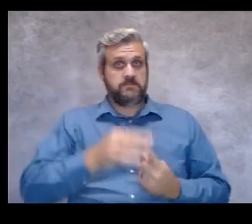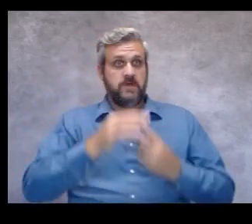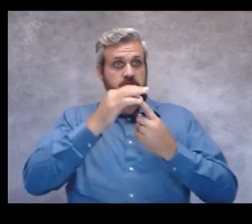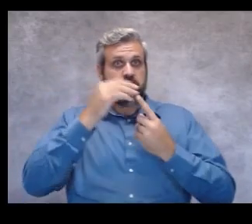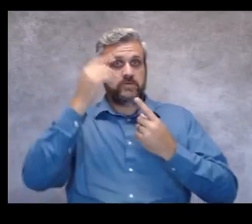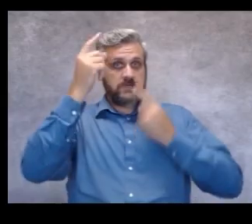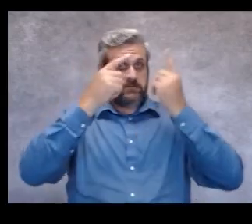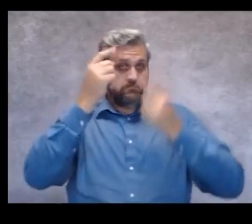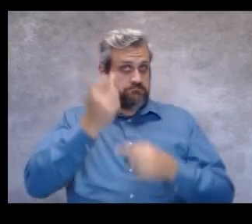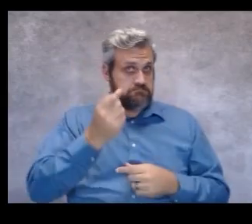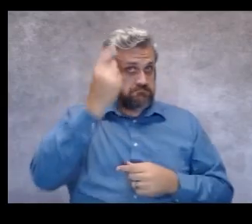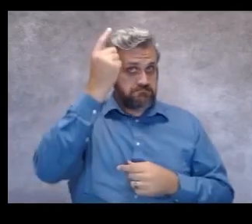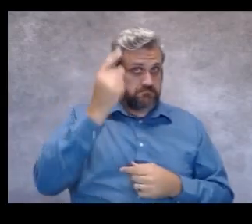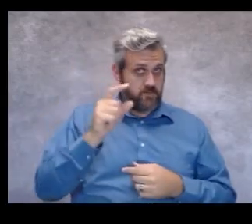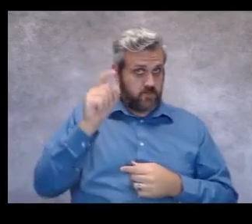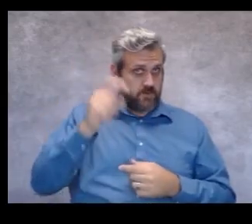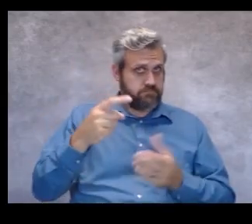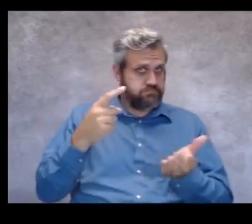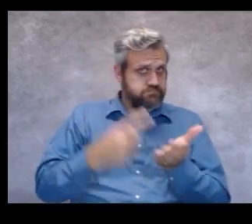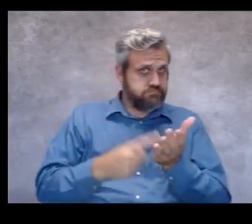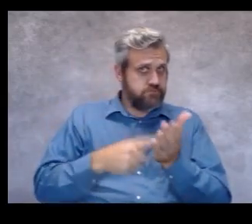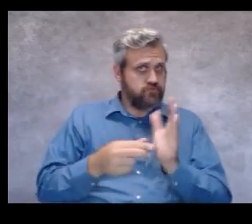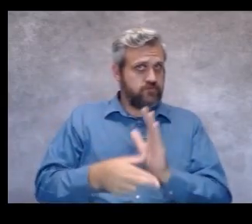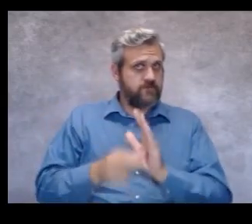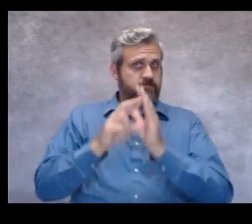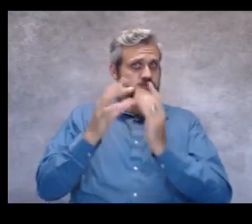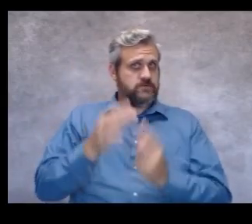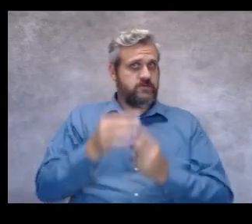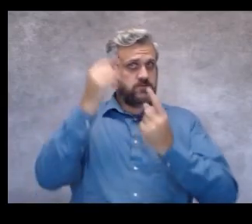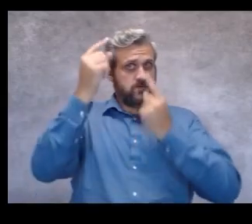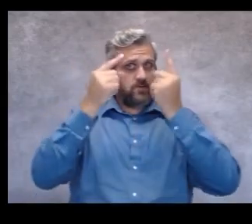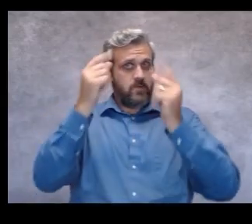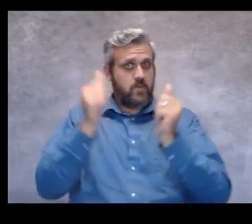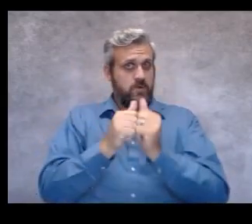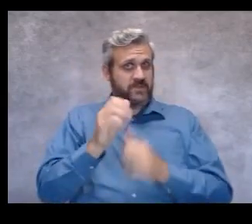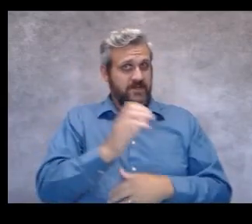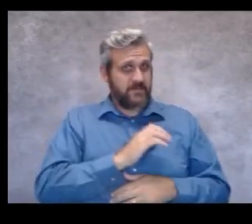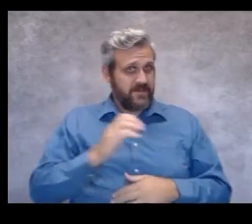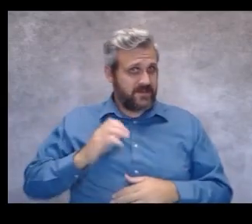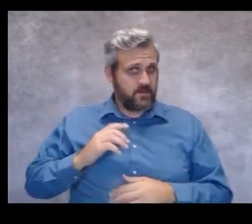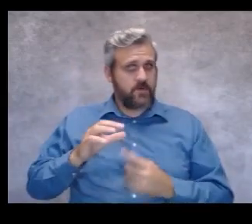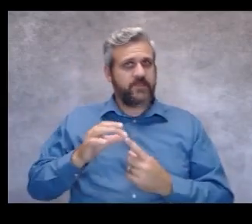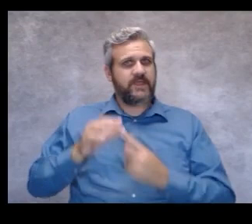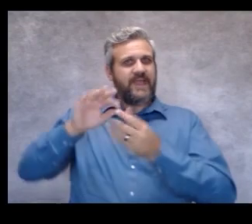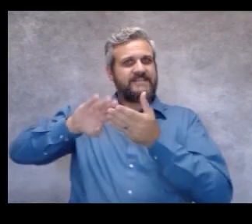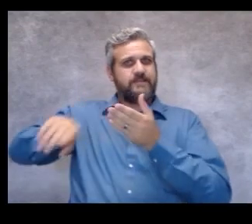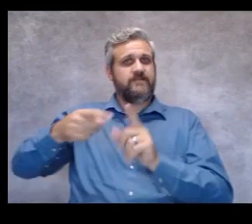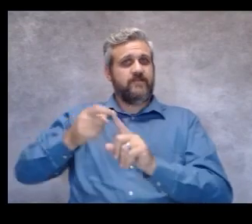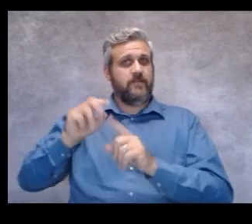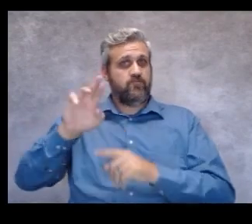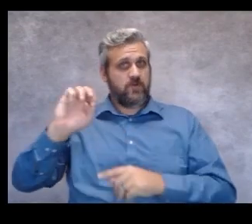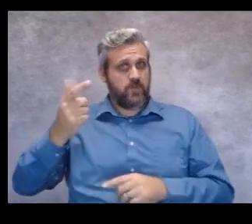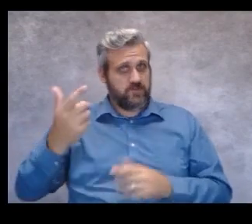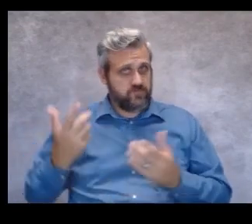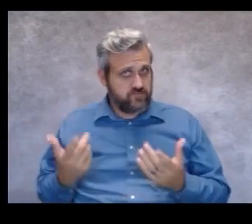Do you need to review with your community your committee the special considerations or the exceptions to the regulations?